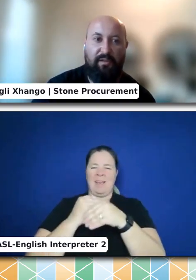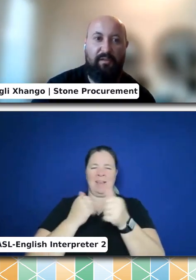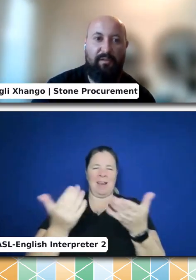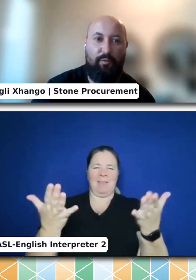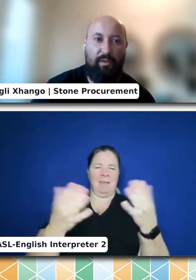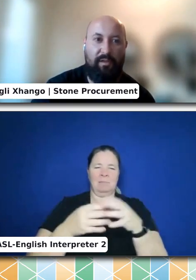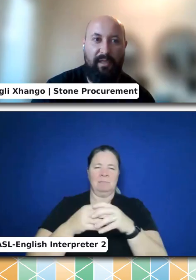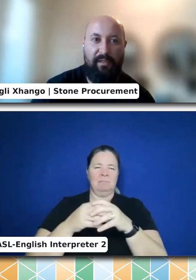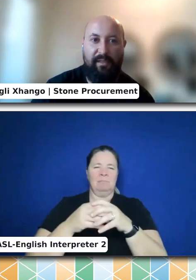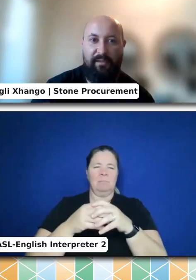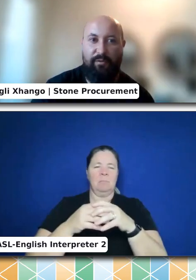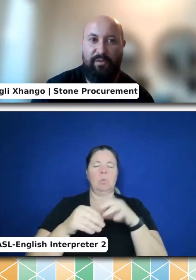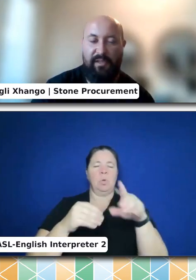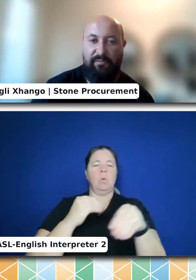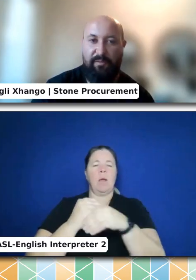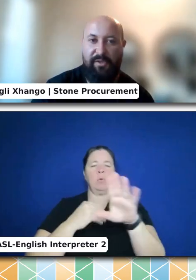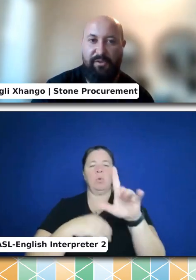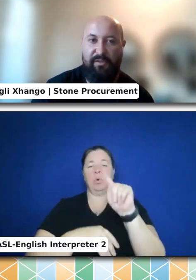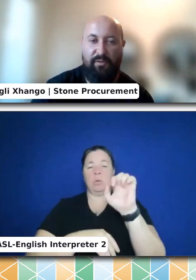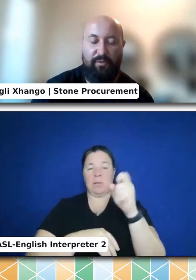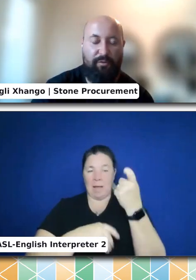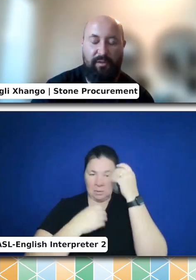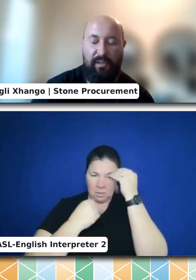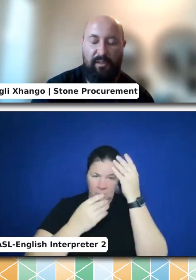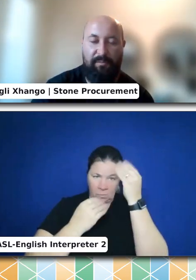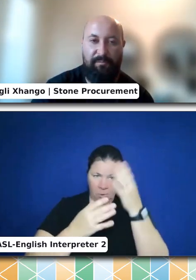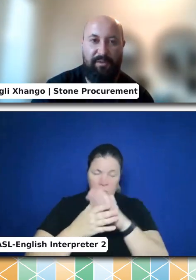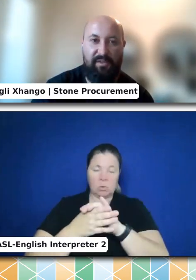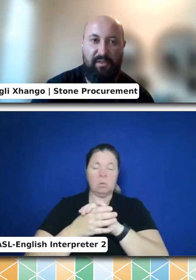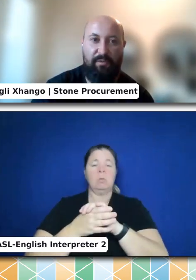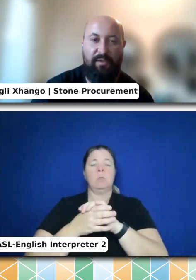You are adding in your tax information, so your business number.